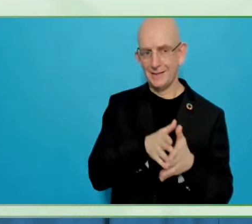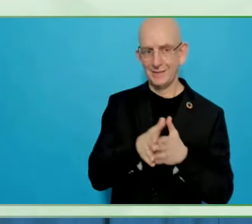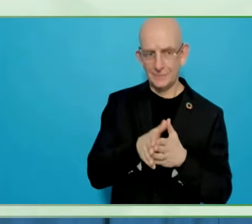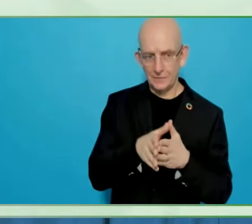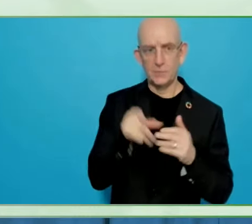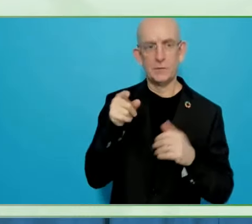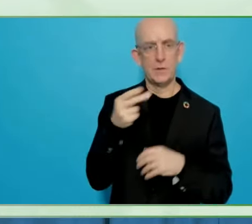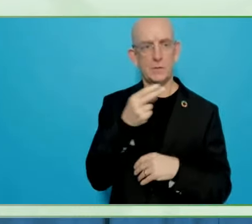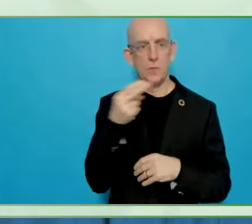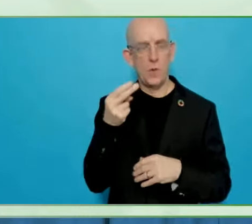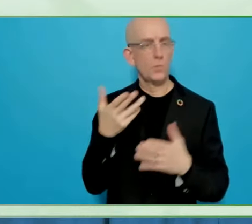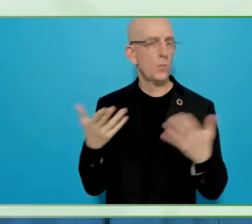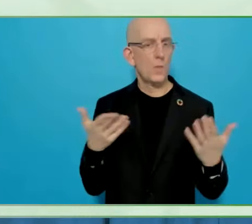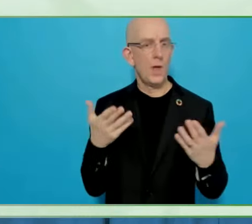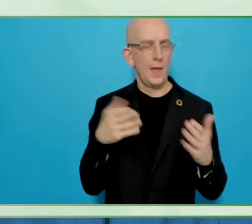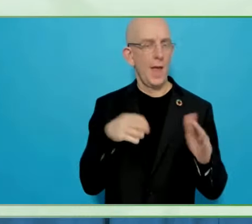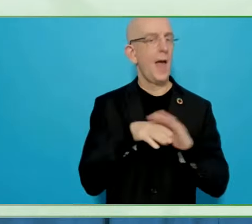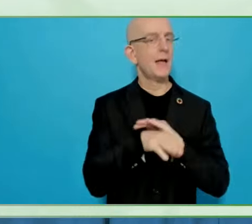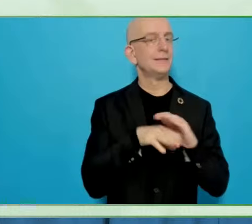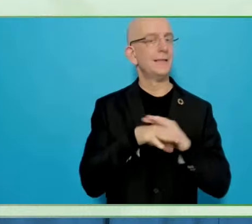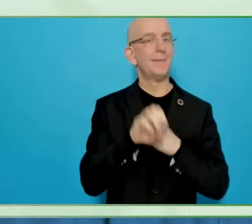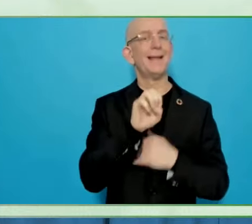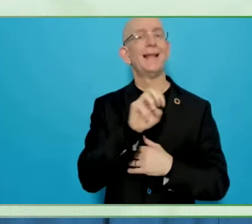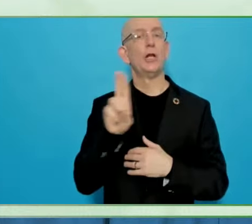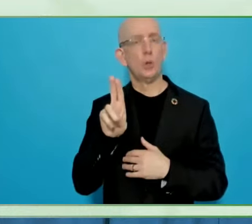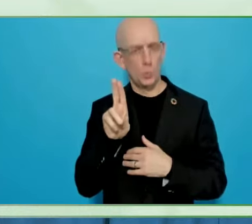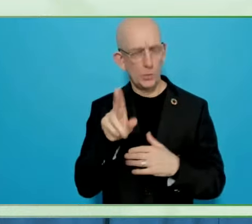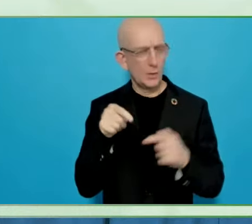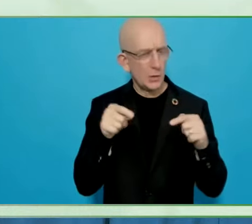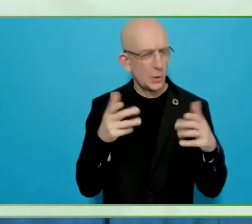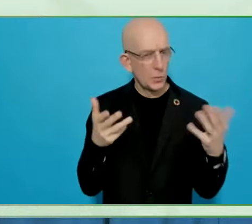policies and facilitates access to relevant knowledge.